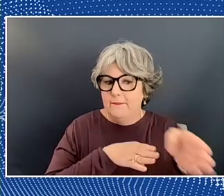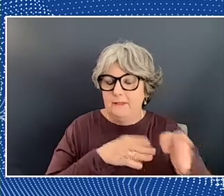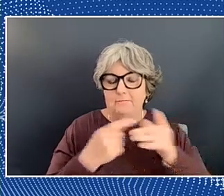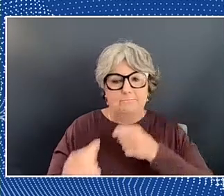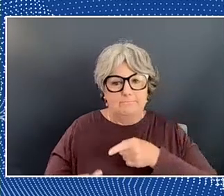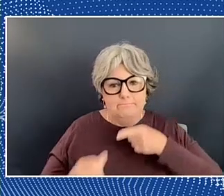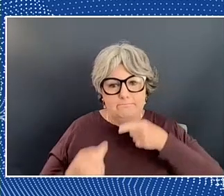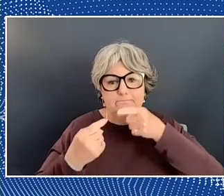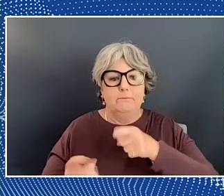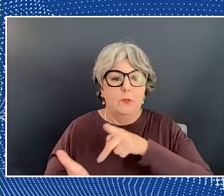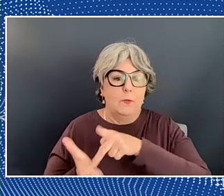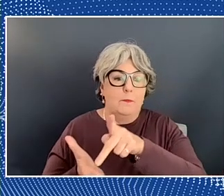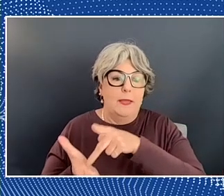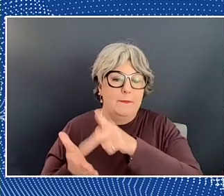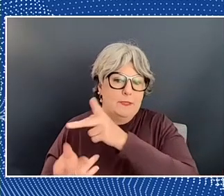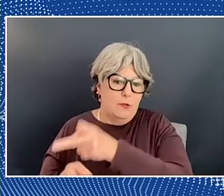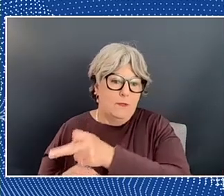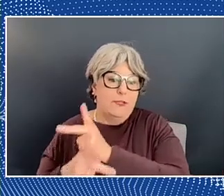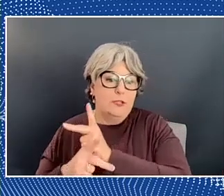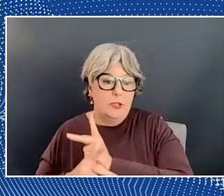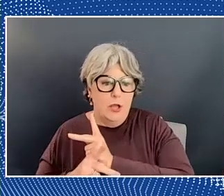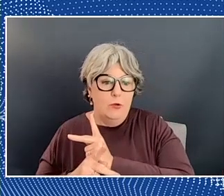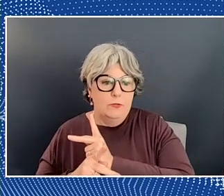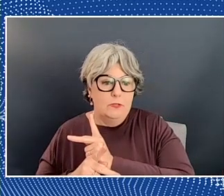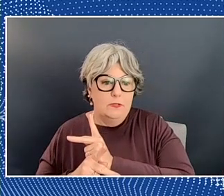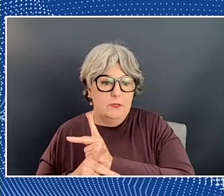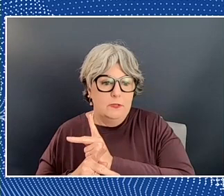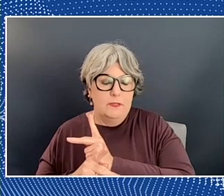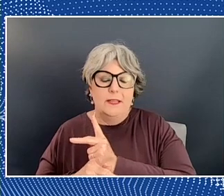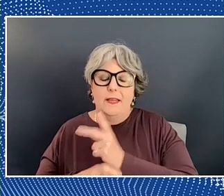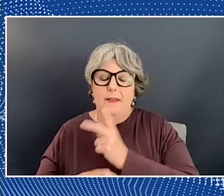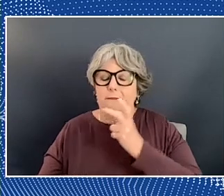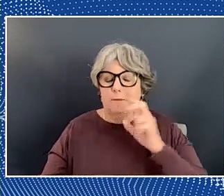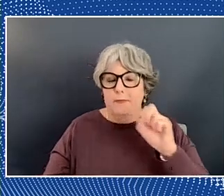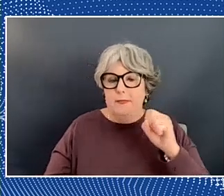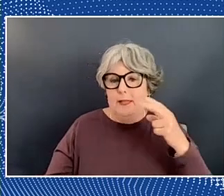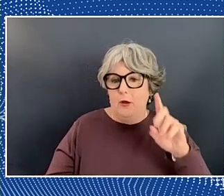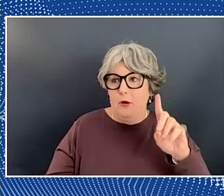on these loans, which have been a hardship to me for 20 years.